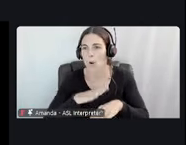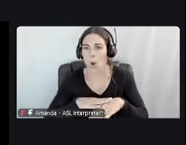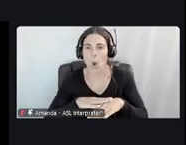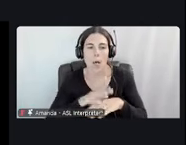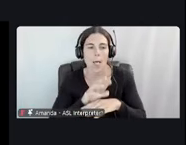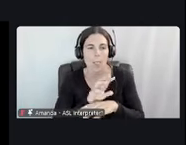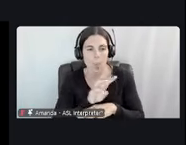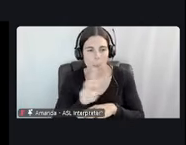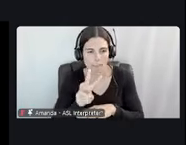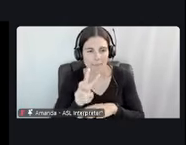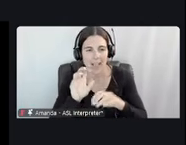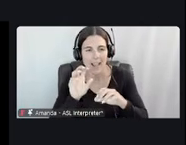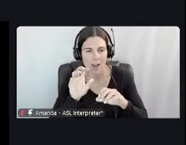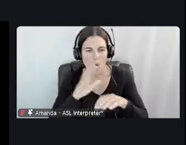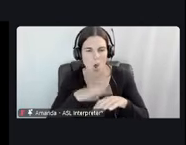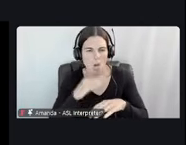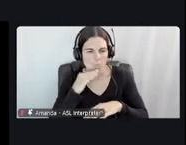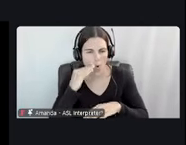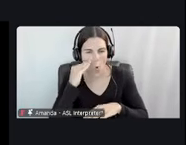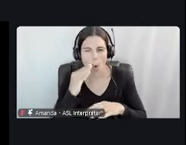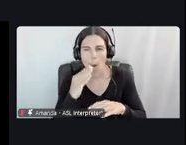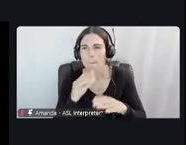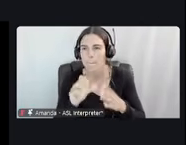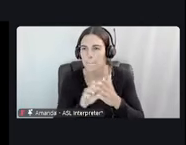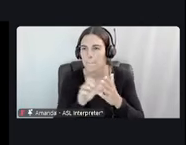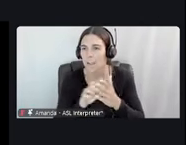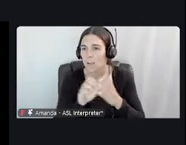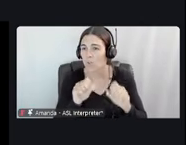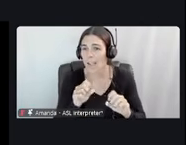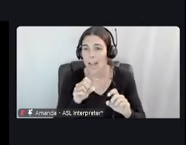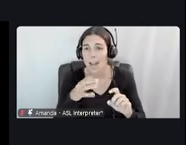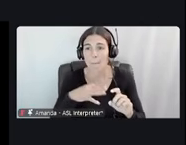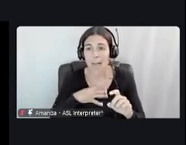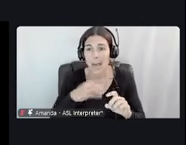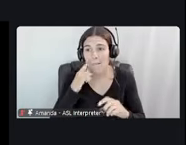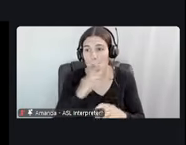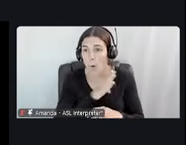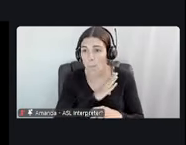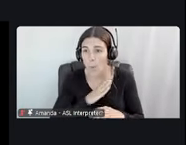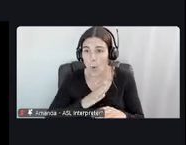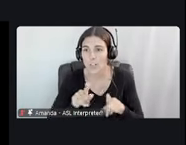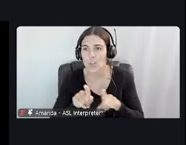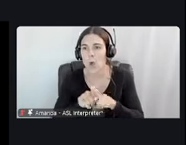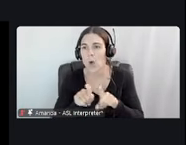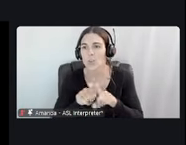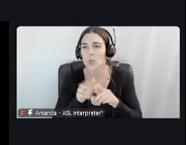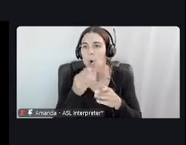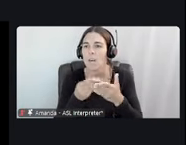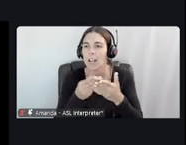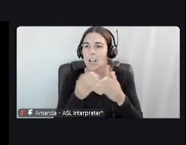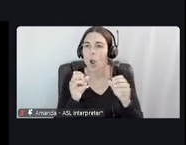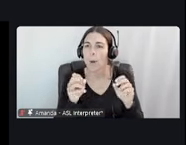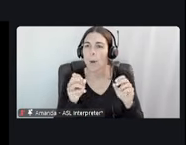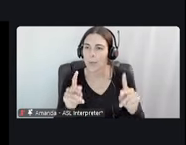can apply for uh those those boards and also some funding opportunities. So um our our commitment